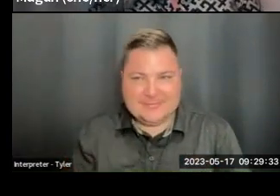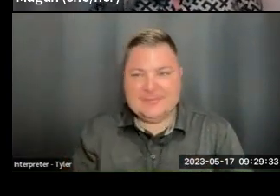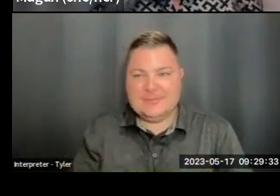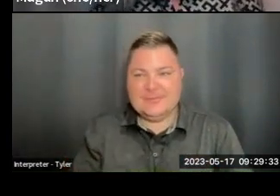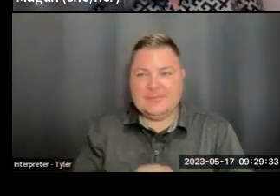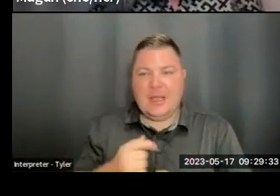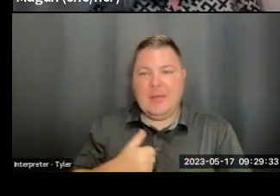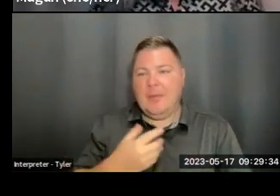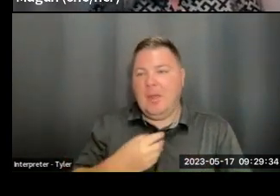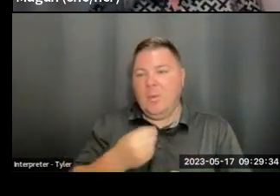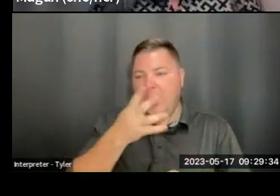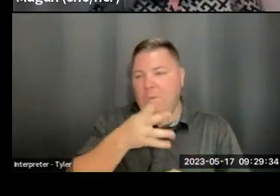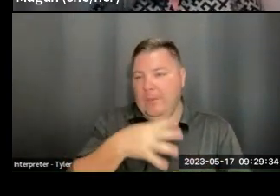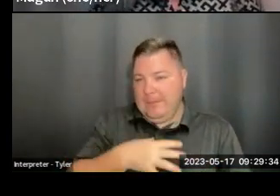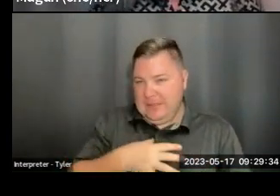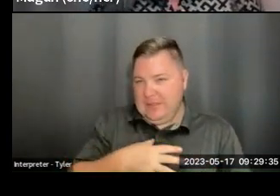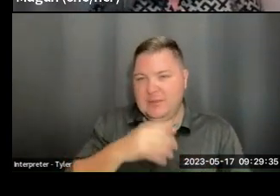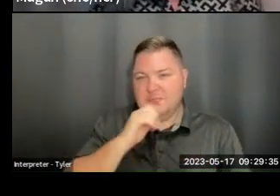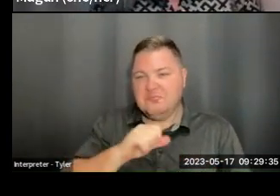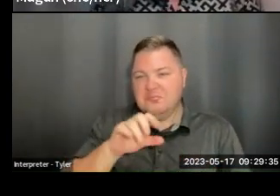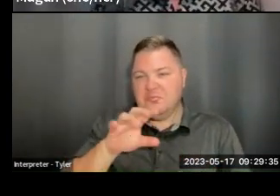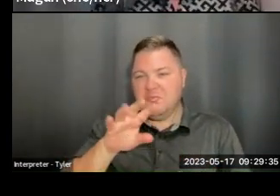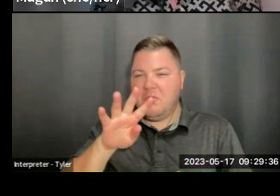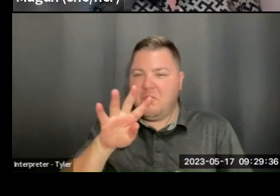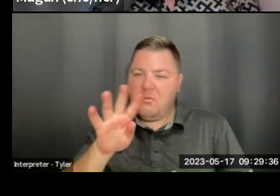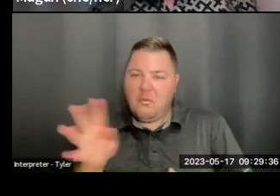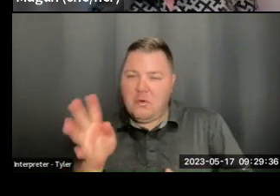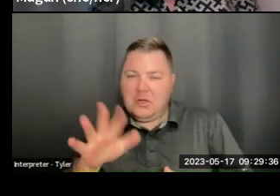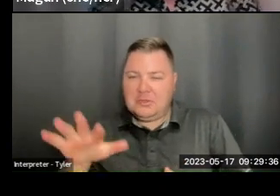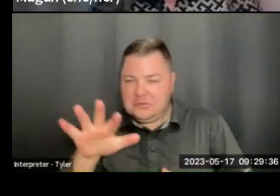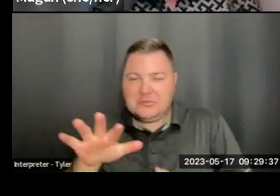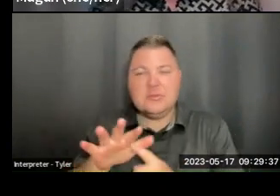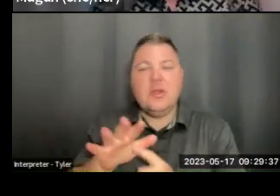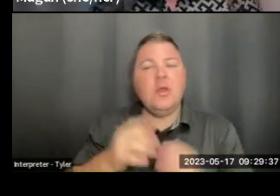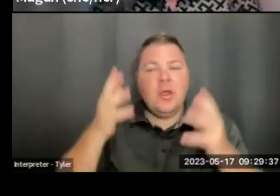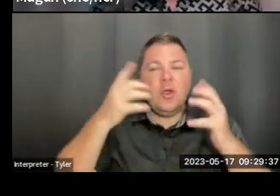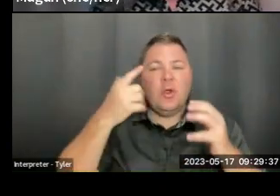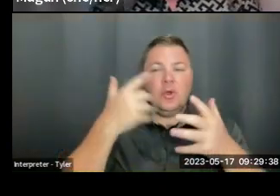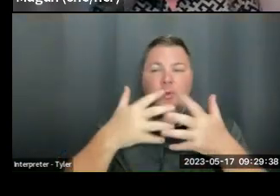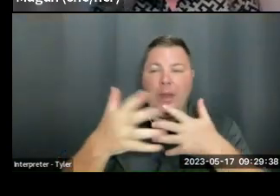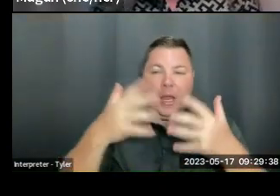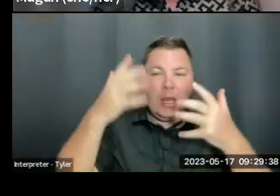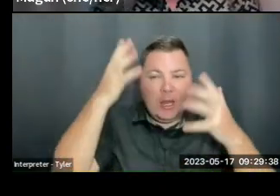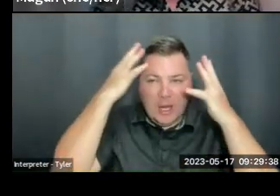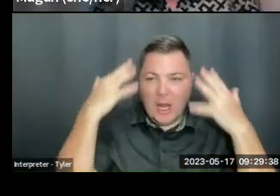Magan: I'm Magan, arts and culture director. Many of you know me.